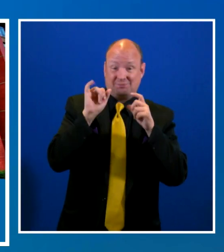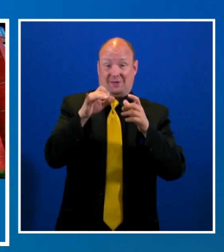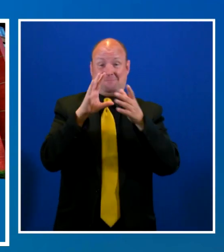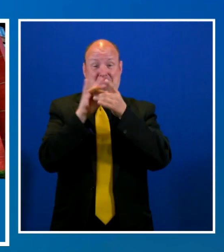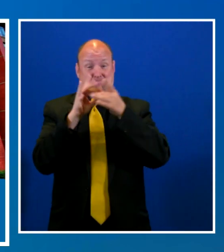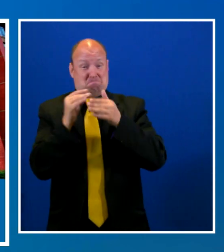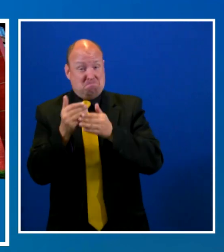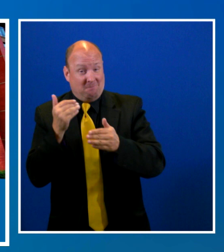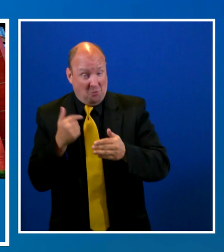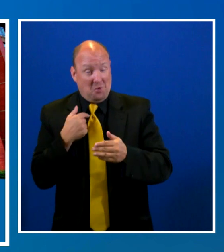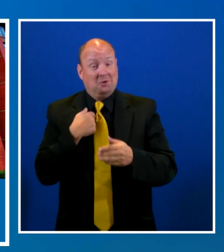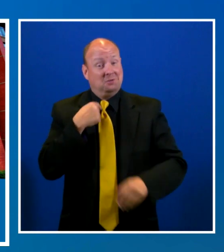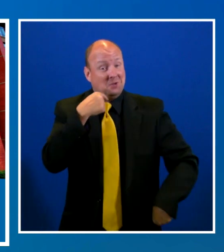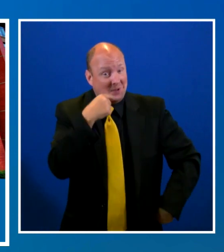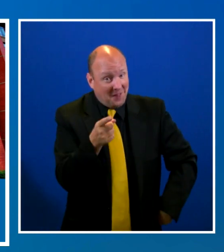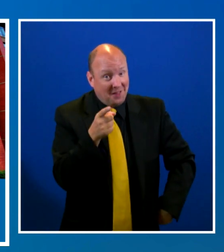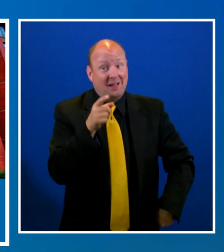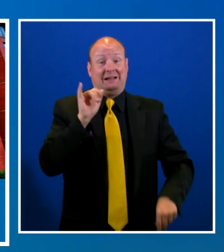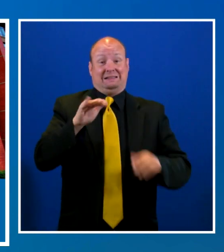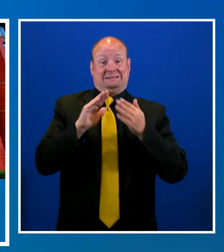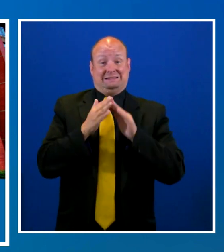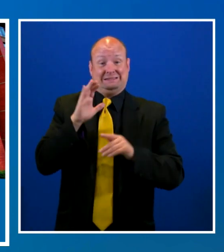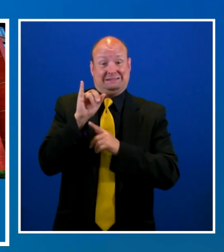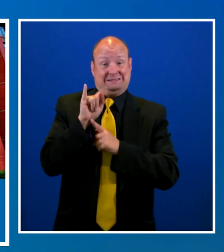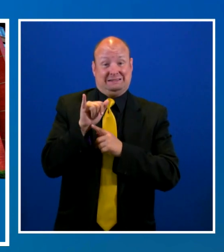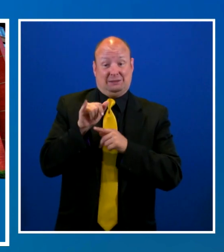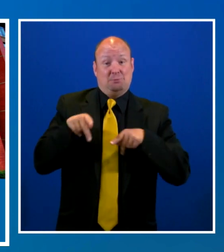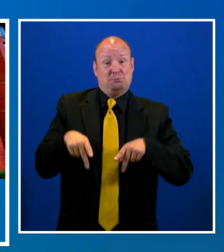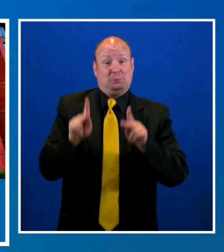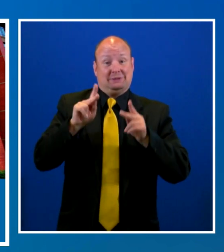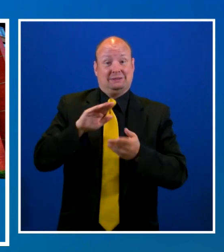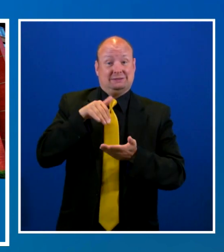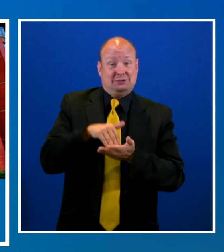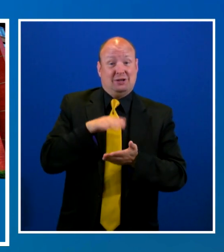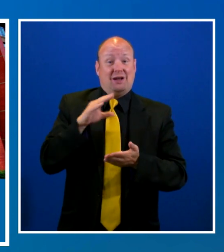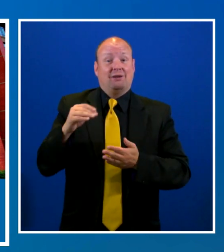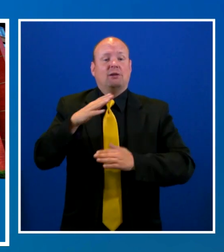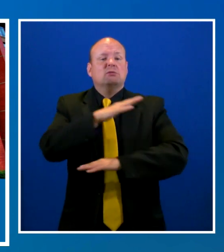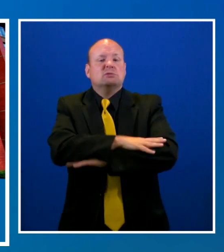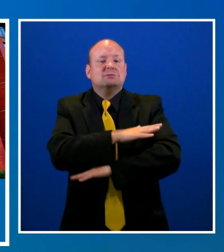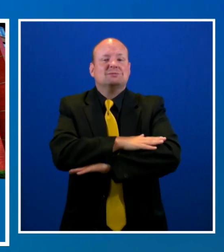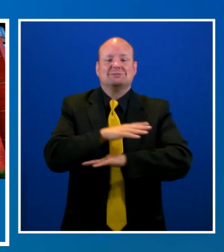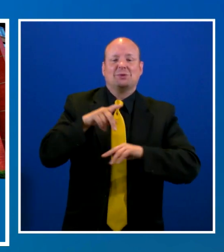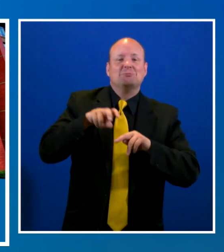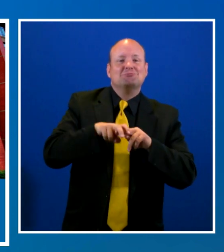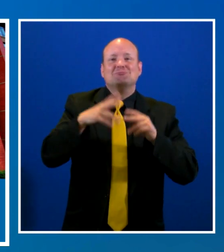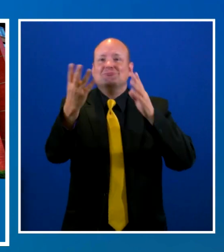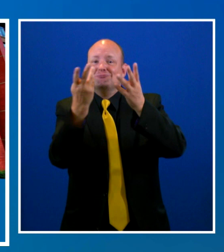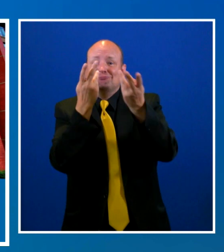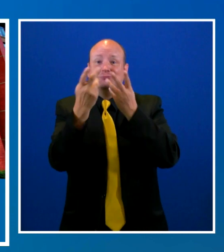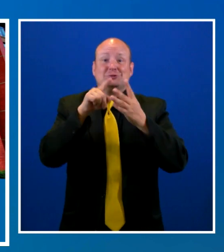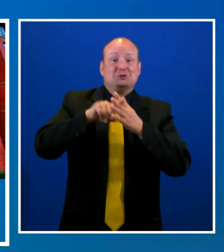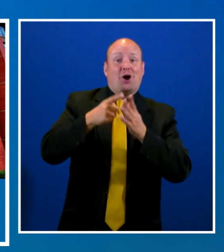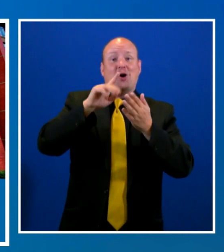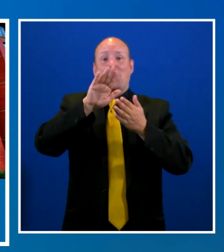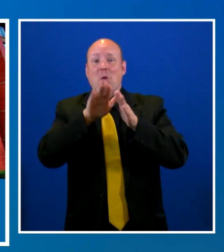center and customer service desk here at city hall are open with limited hours on Mondays and Wednesdays.